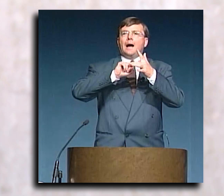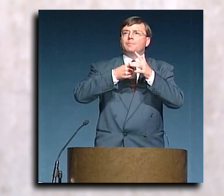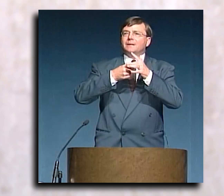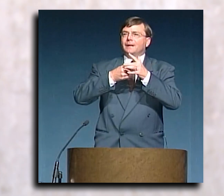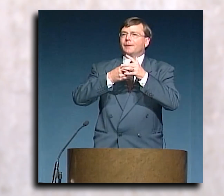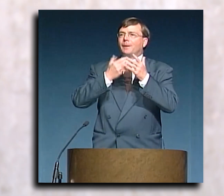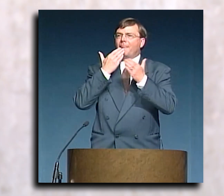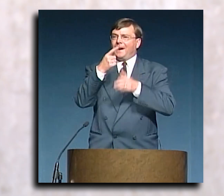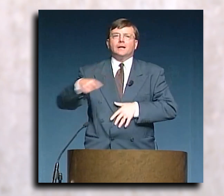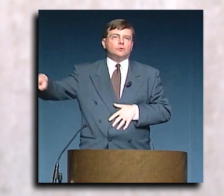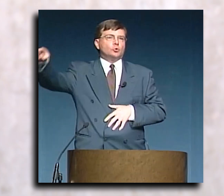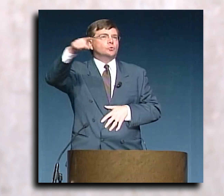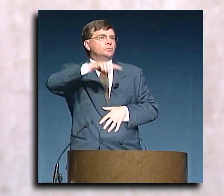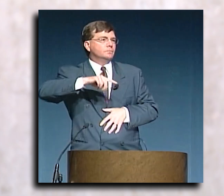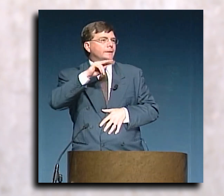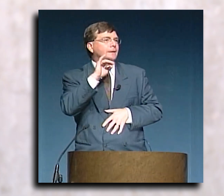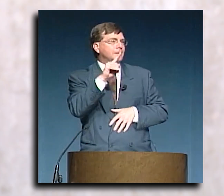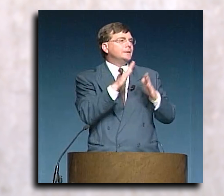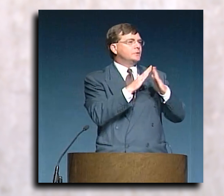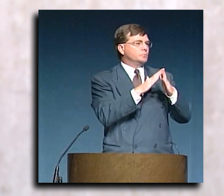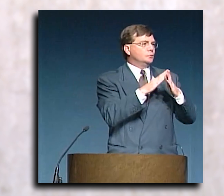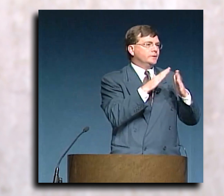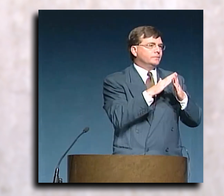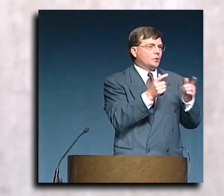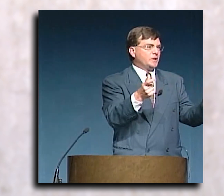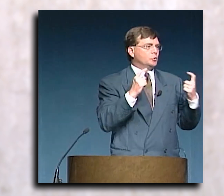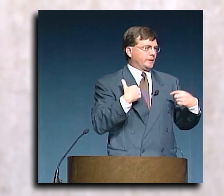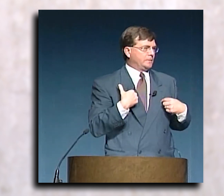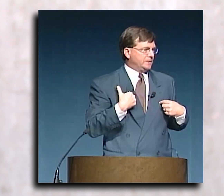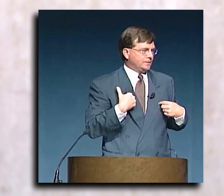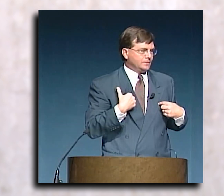I began by thanking you in the NTID community, for everything you have given me.